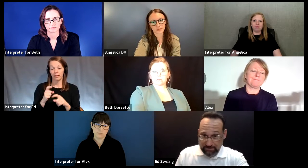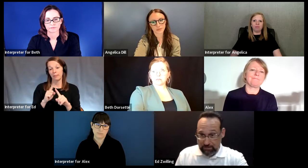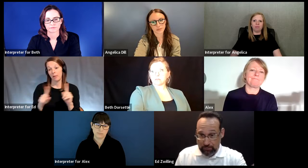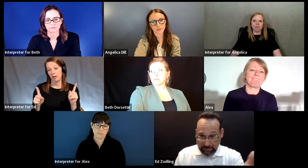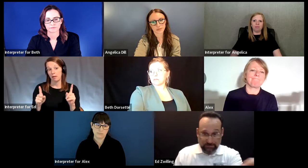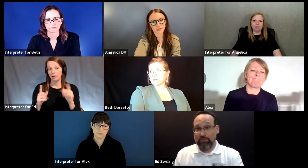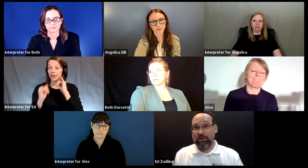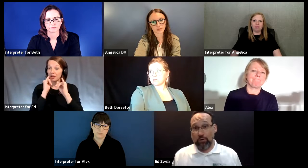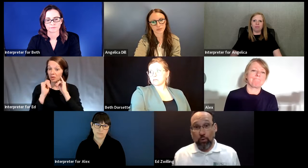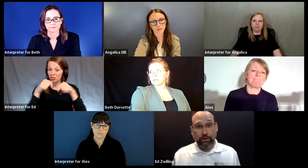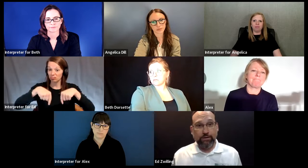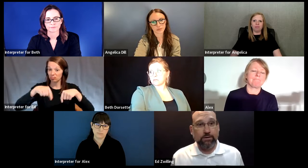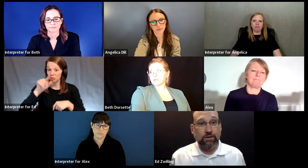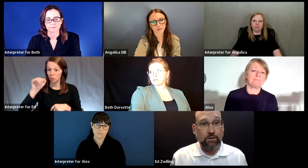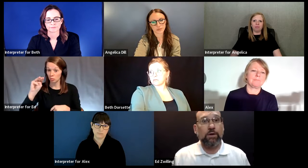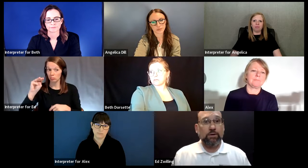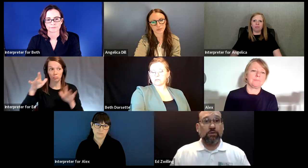by Zoom like this is being recorded.